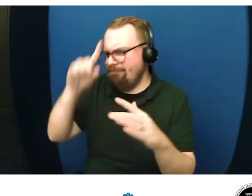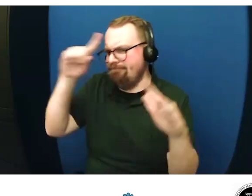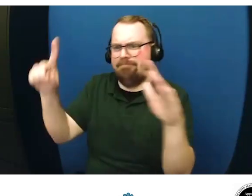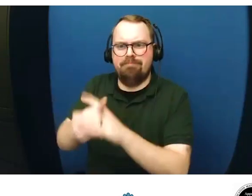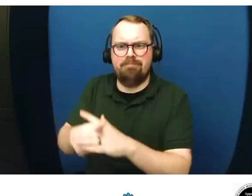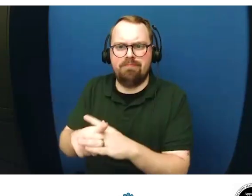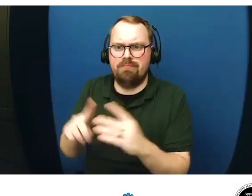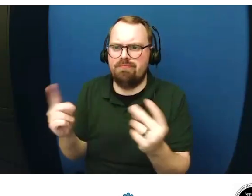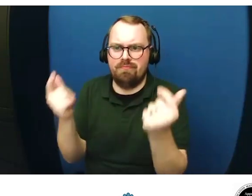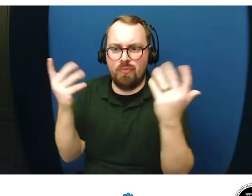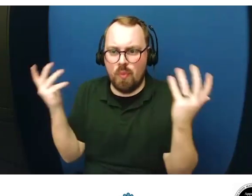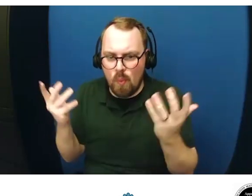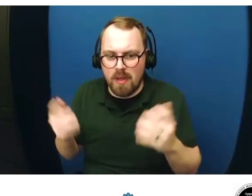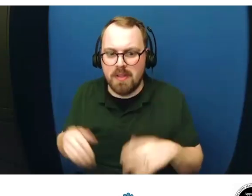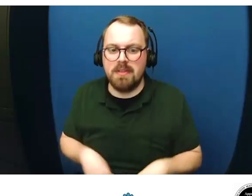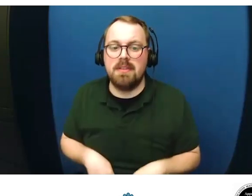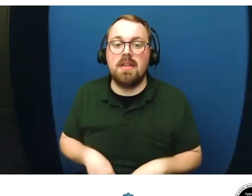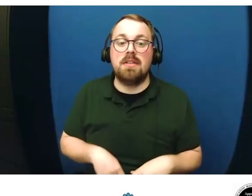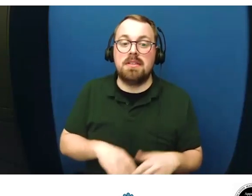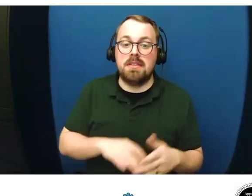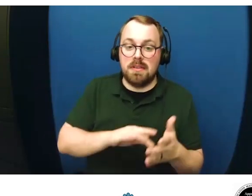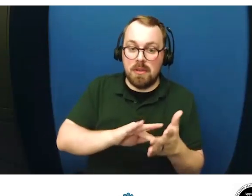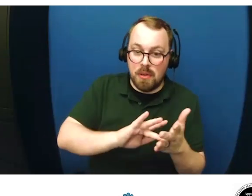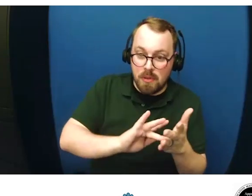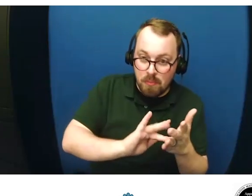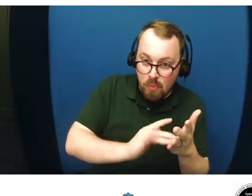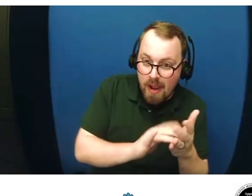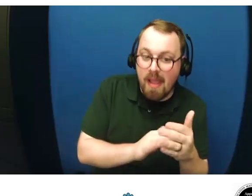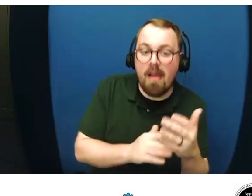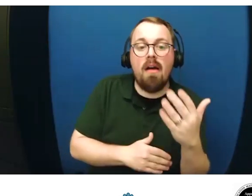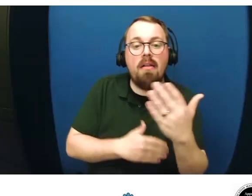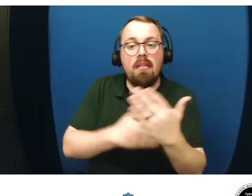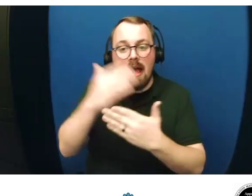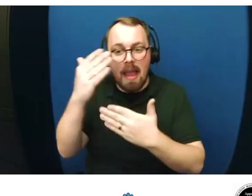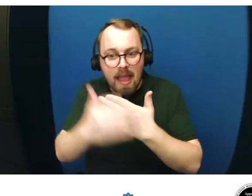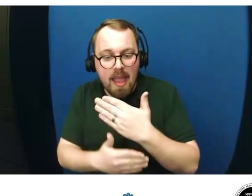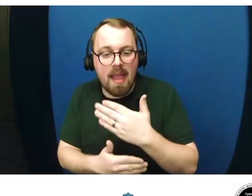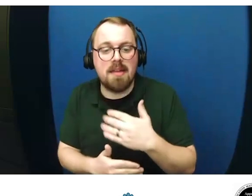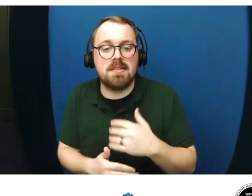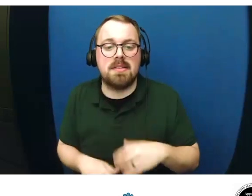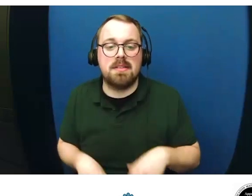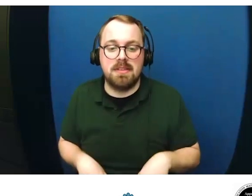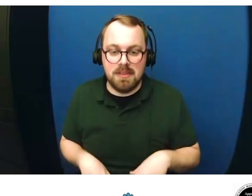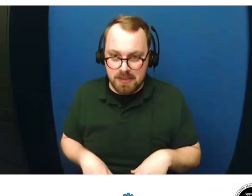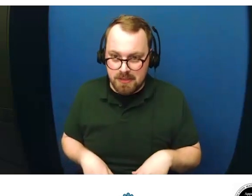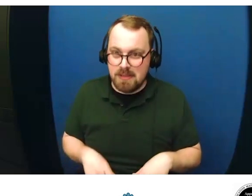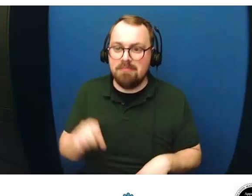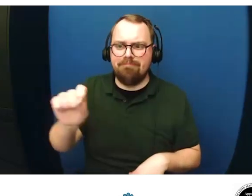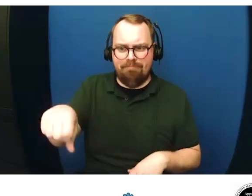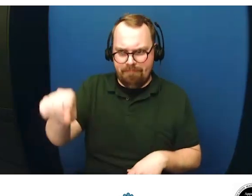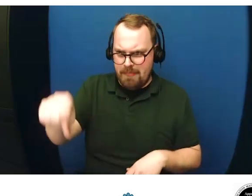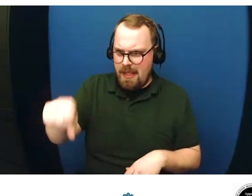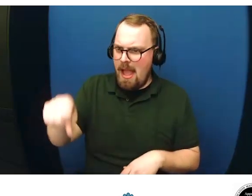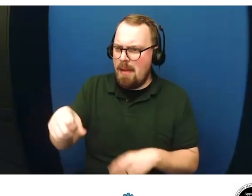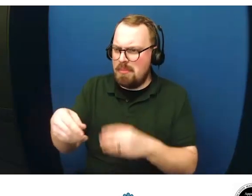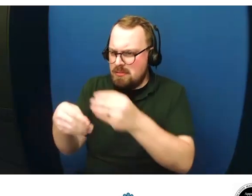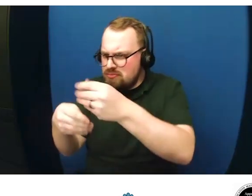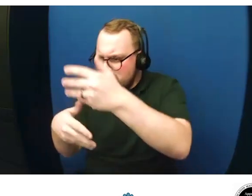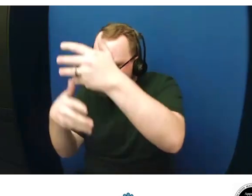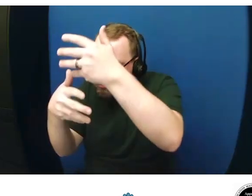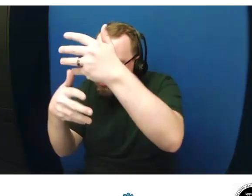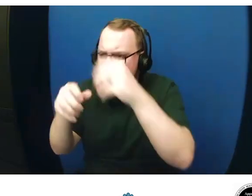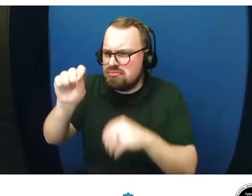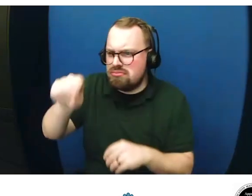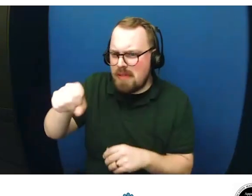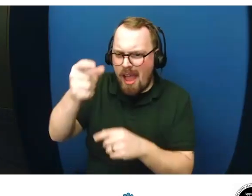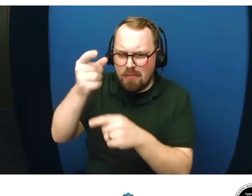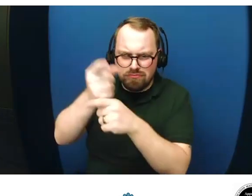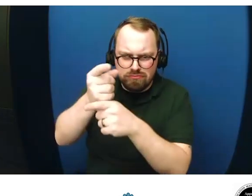Braille...mm-hmm. Touch...Hands...Yes, Erin. Yep, Jeannie. Yep, yep. Mm-hmm. Hands... Hands...